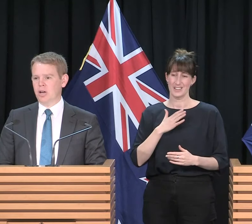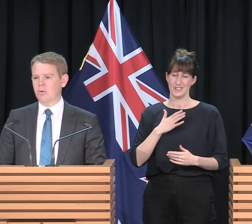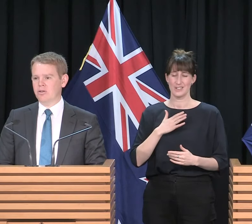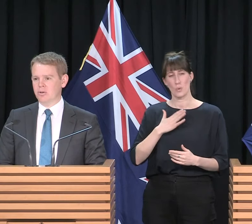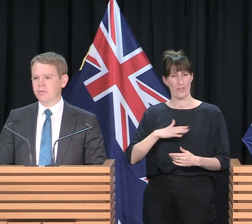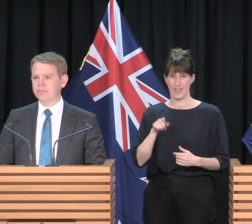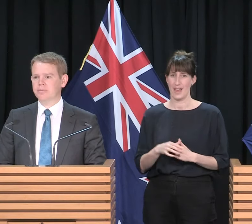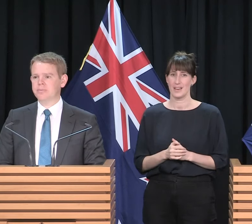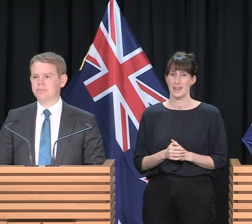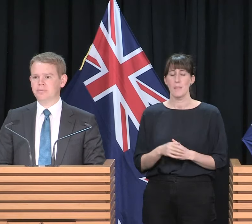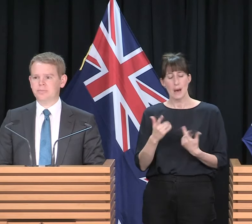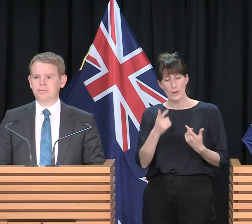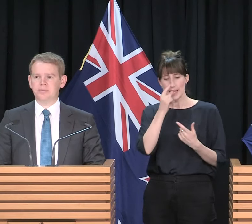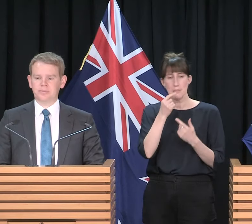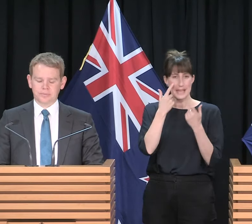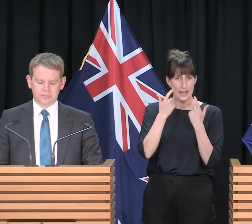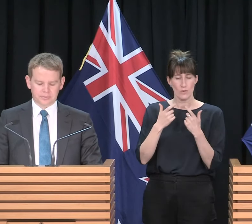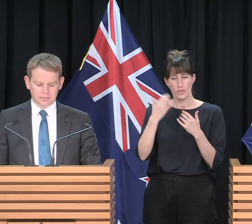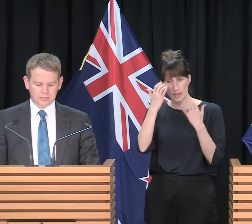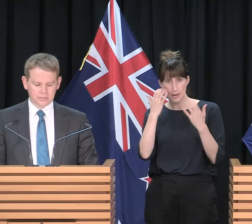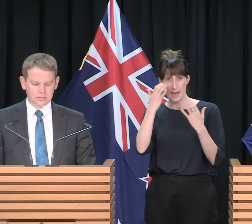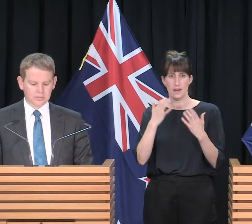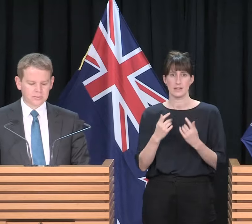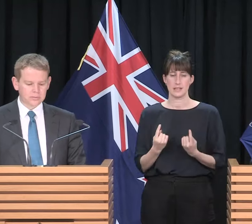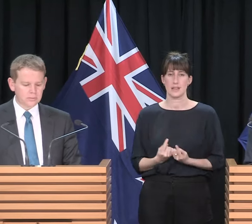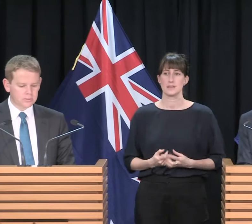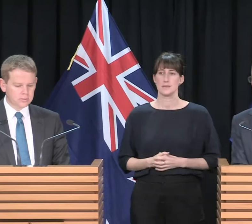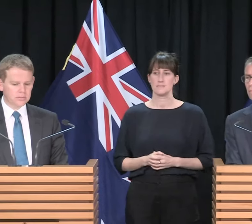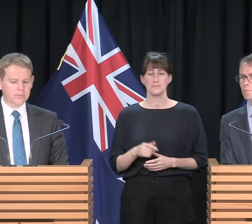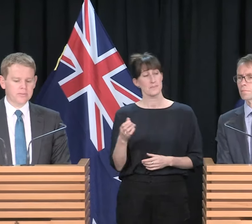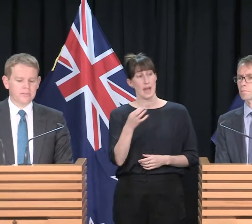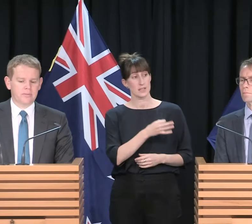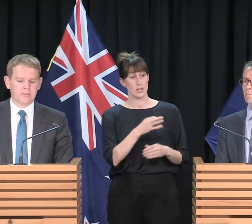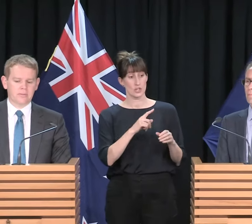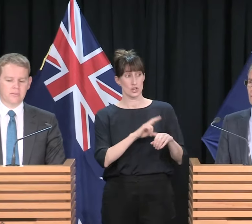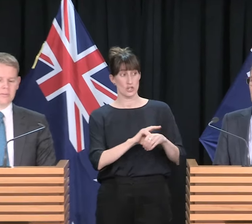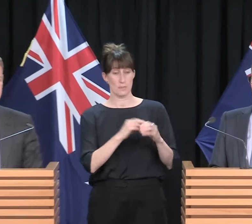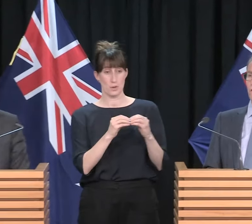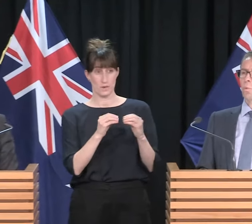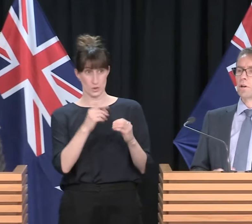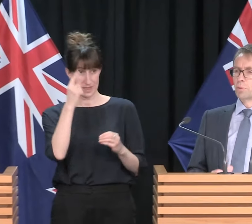If there are further outbreaks of COVID-19, masks will be